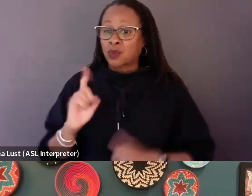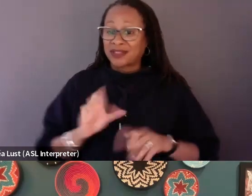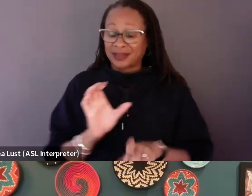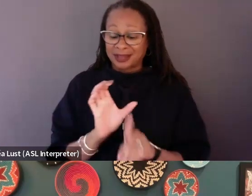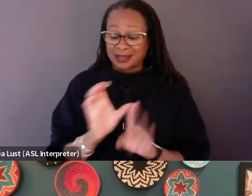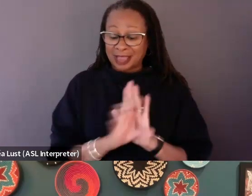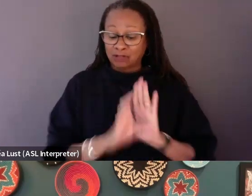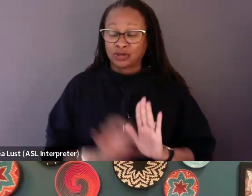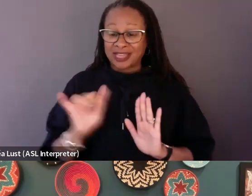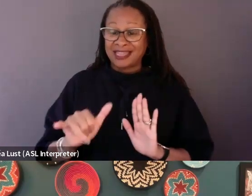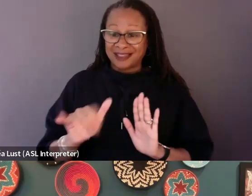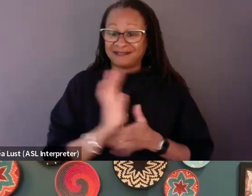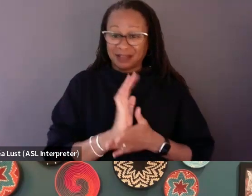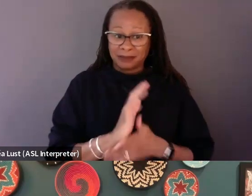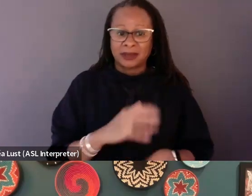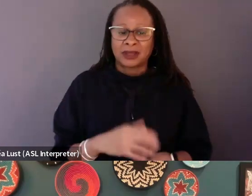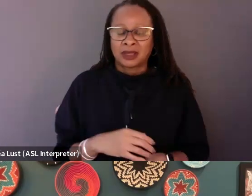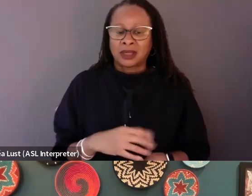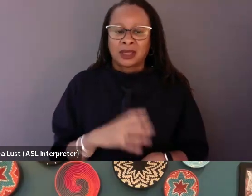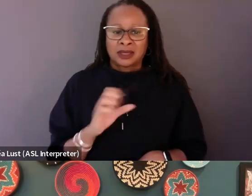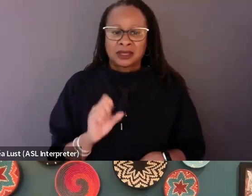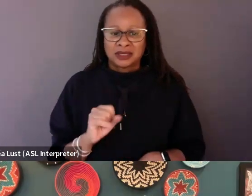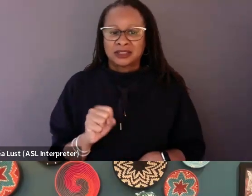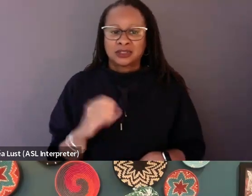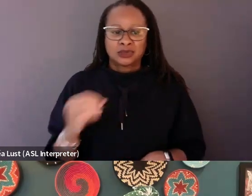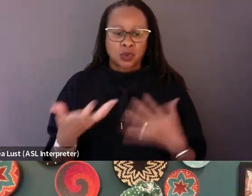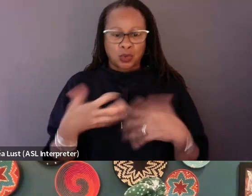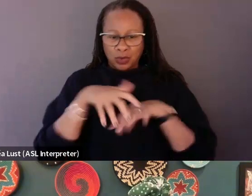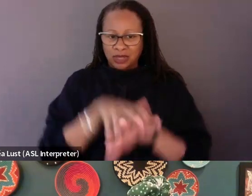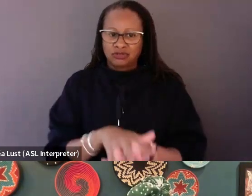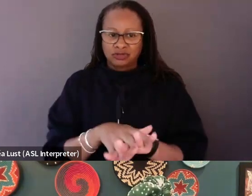main character, is just so integrated into nature,